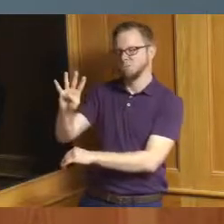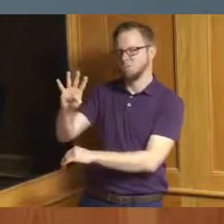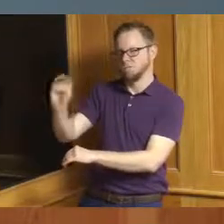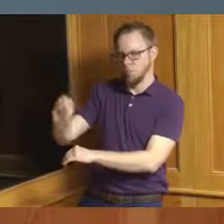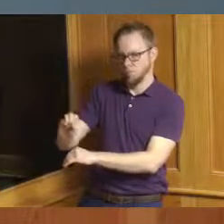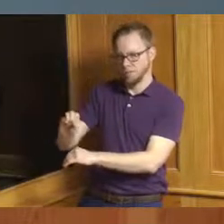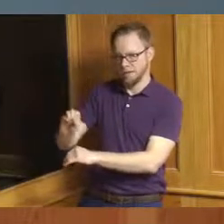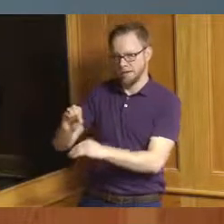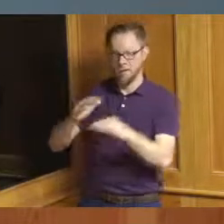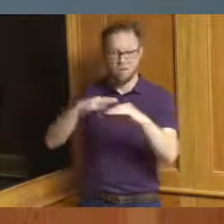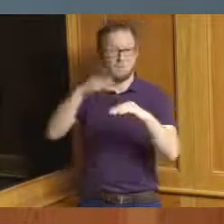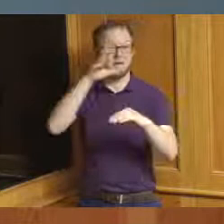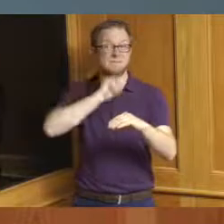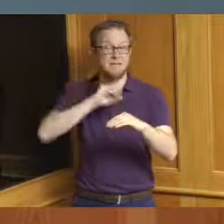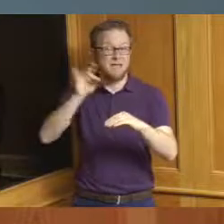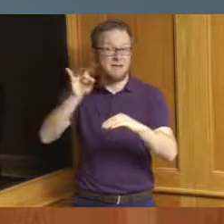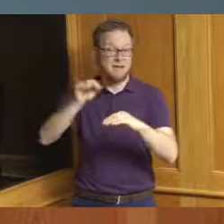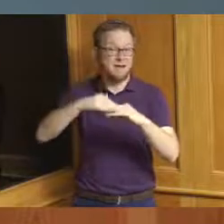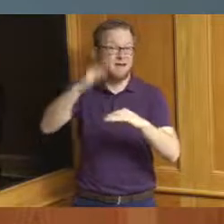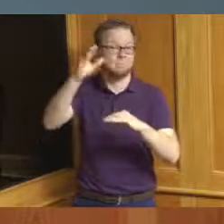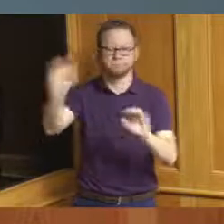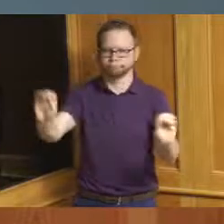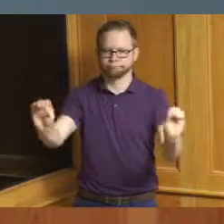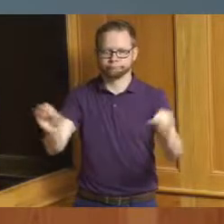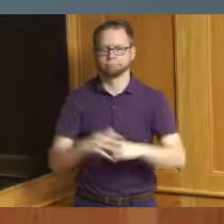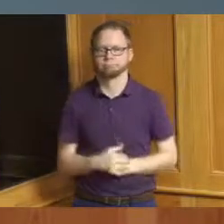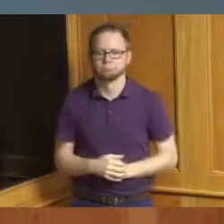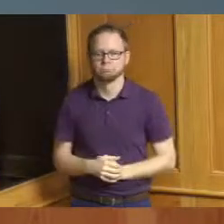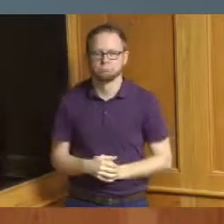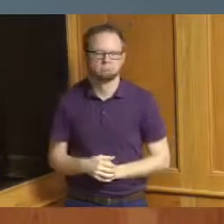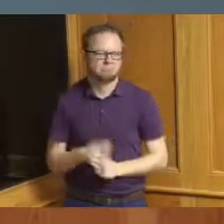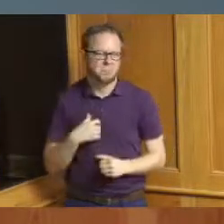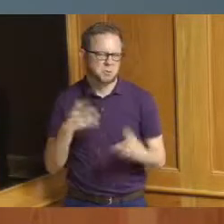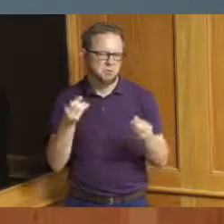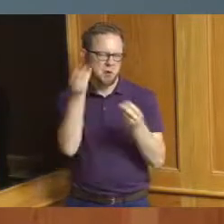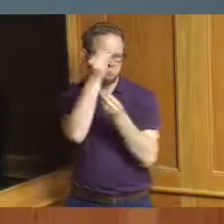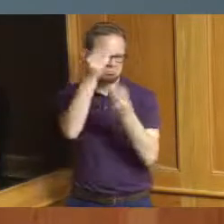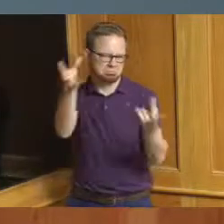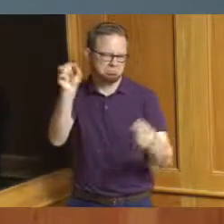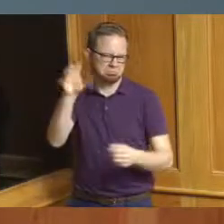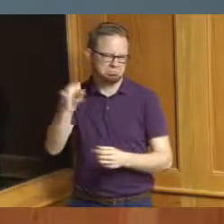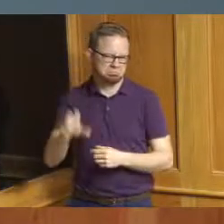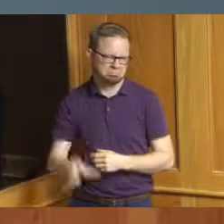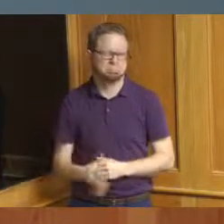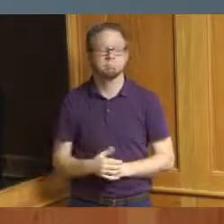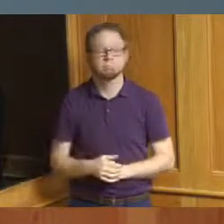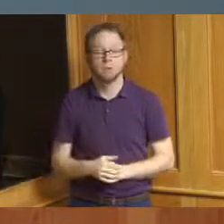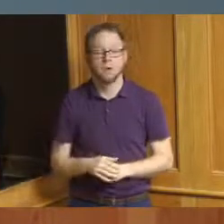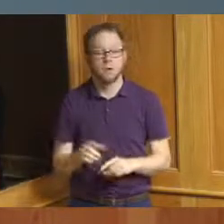none for 80 and up so i wanted to share that and also reiterate the fact that our next clinic will